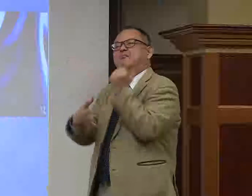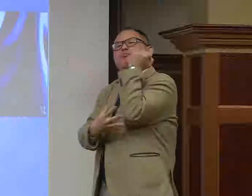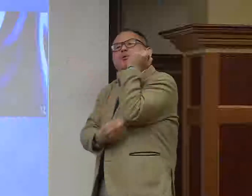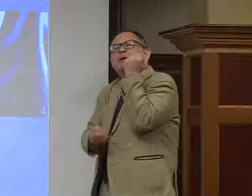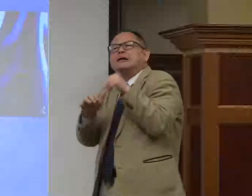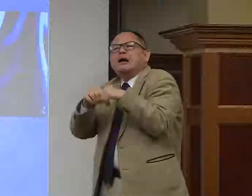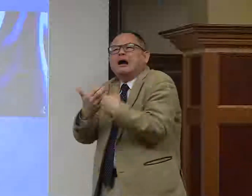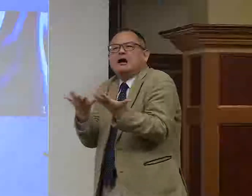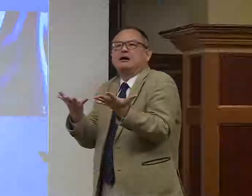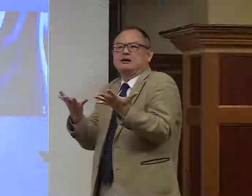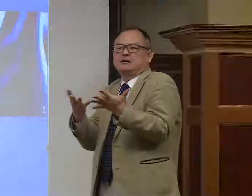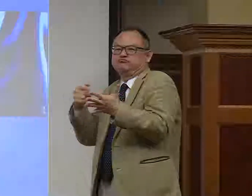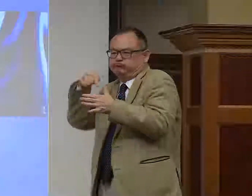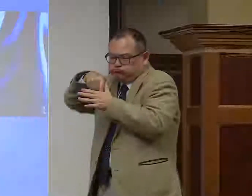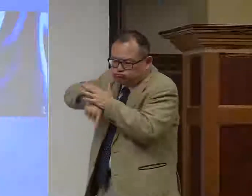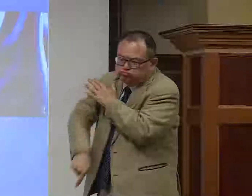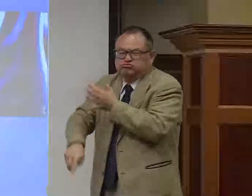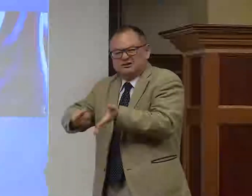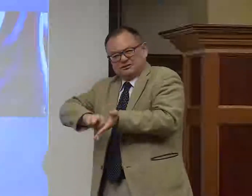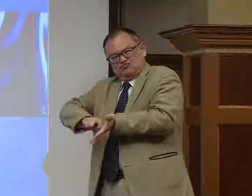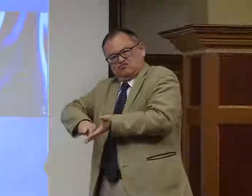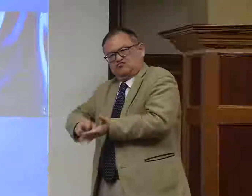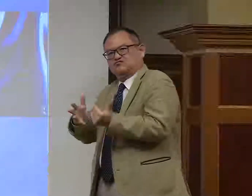and in impoverished communities.